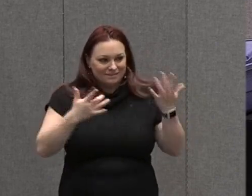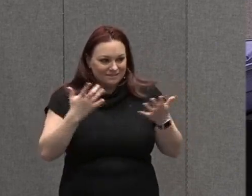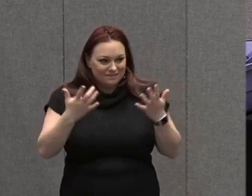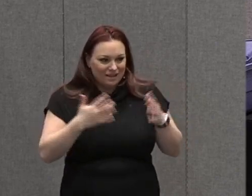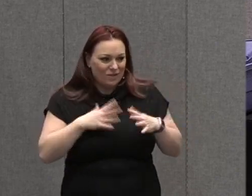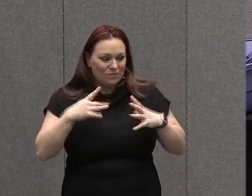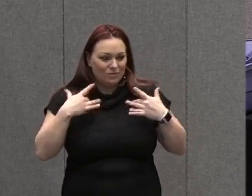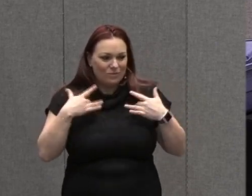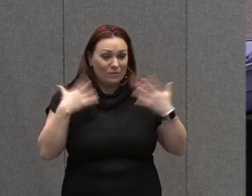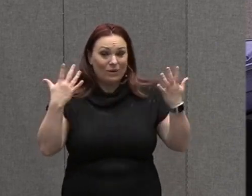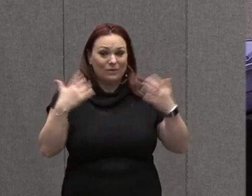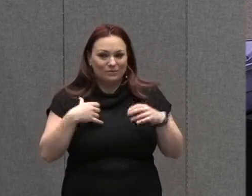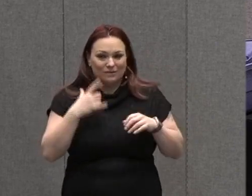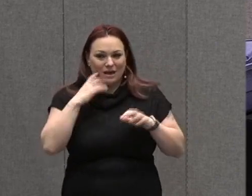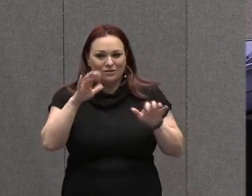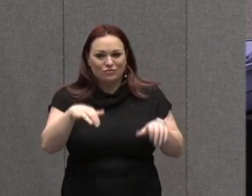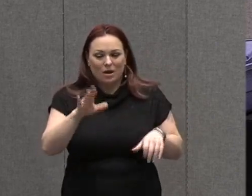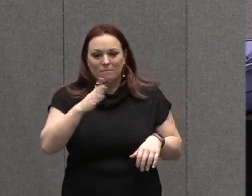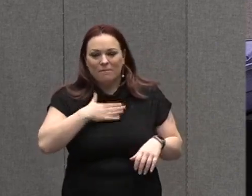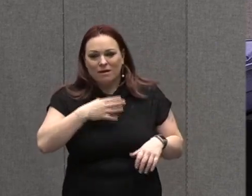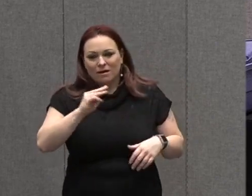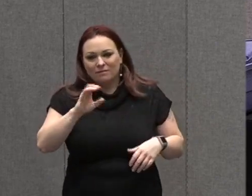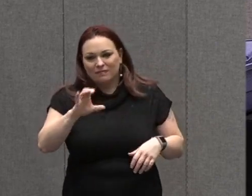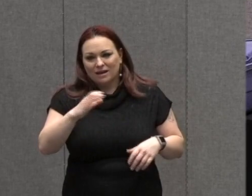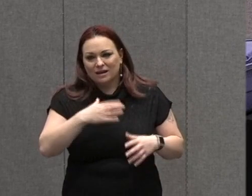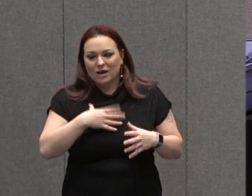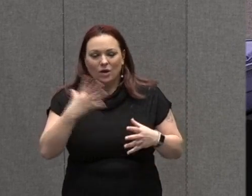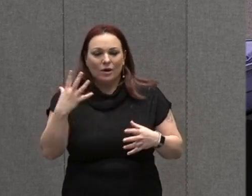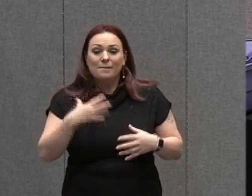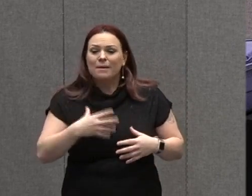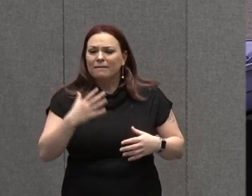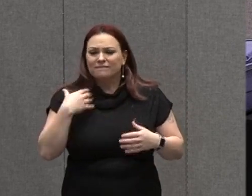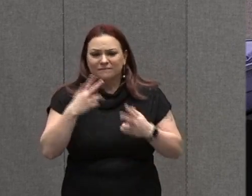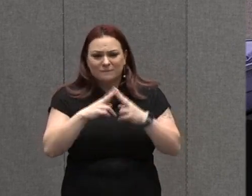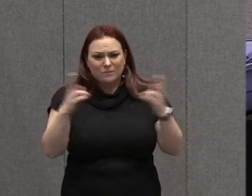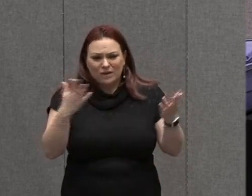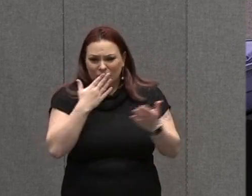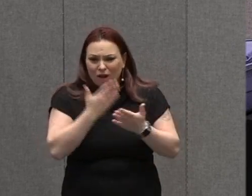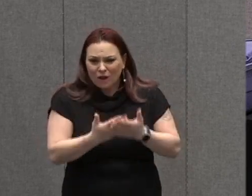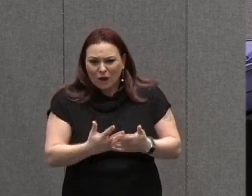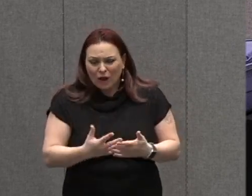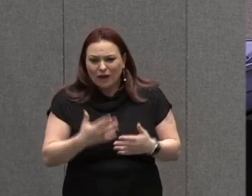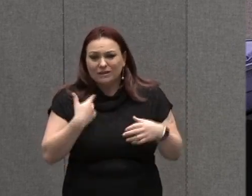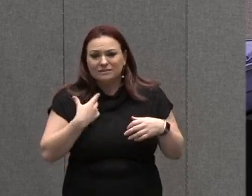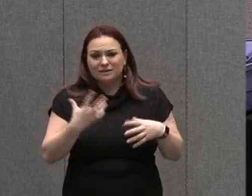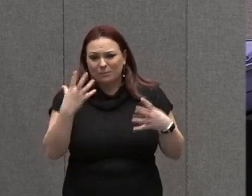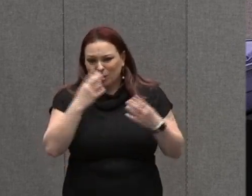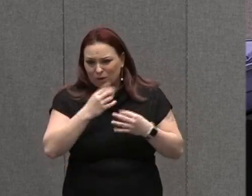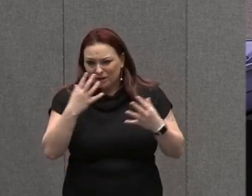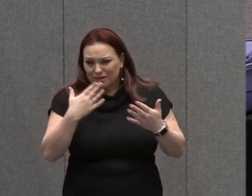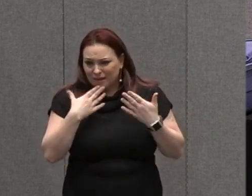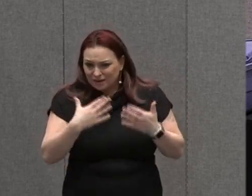It was so much fun - It was really really fun. You guys that was so awesome! Thank you Señorita, thank you